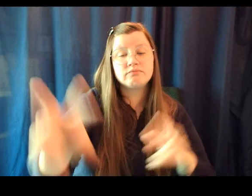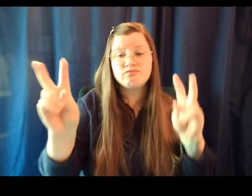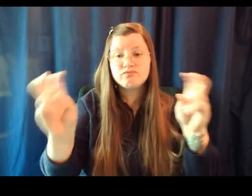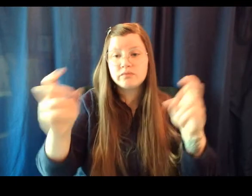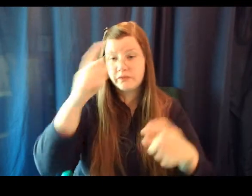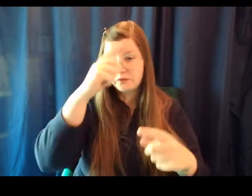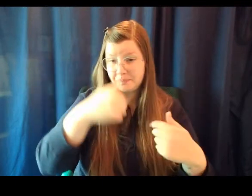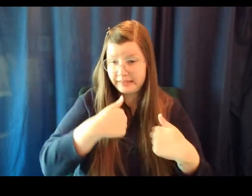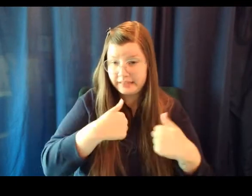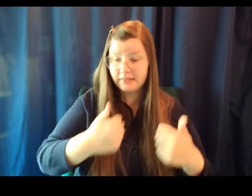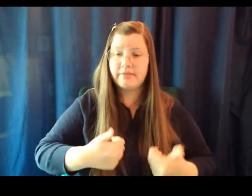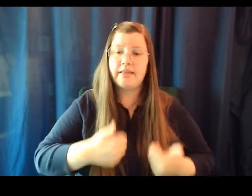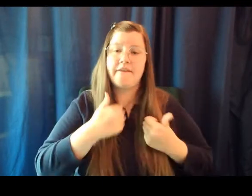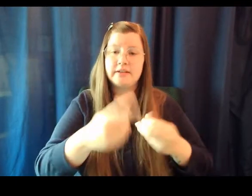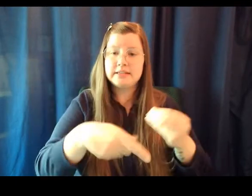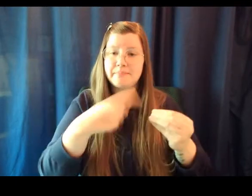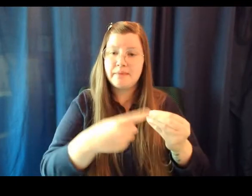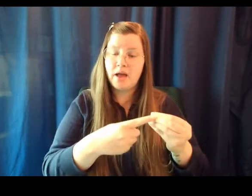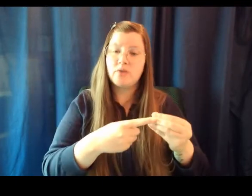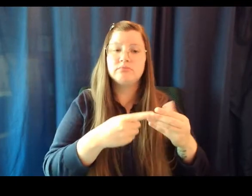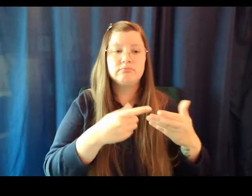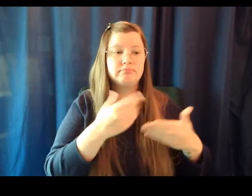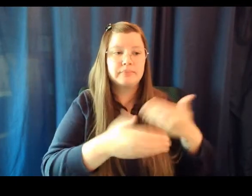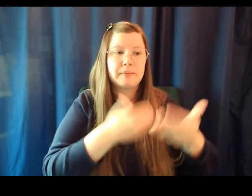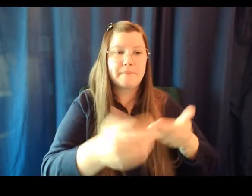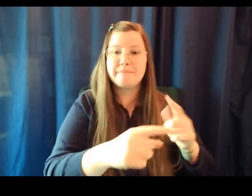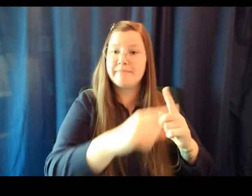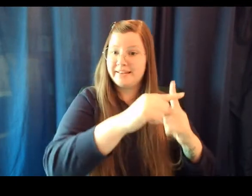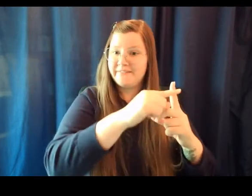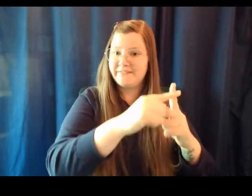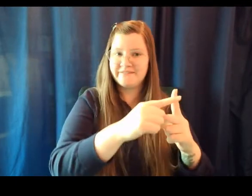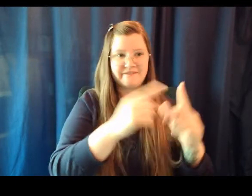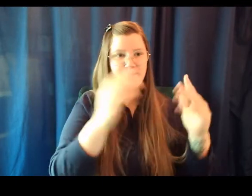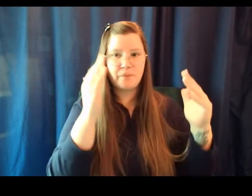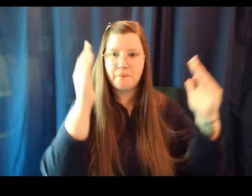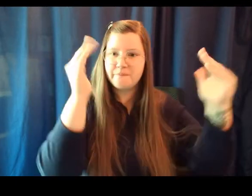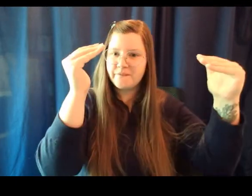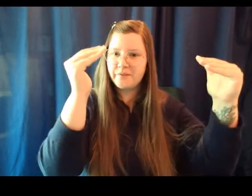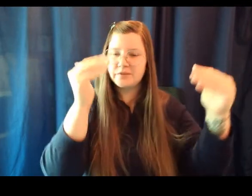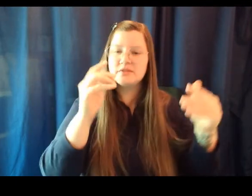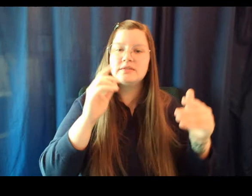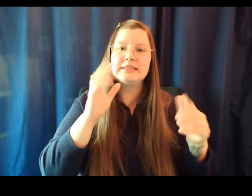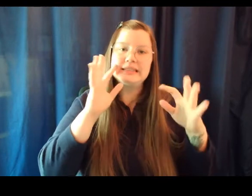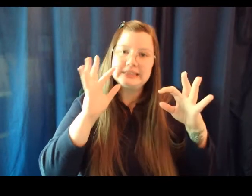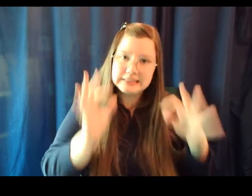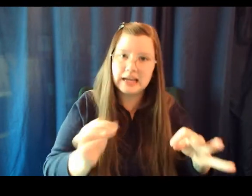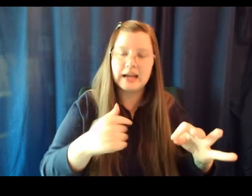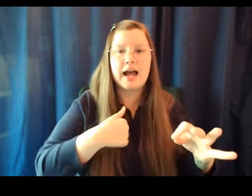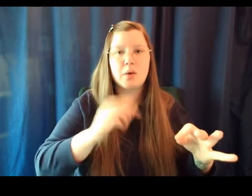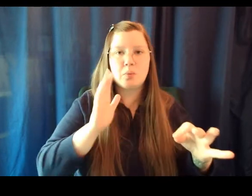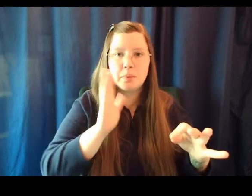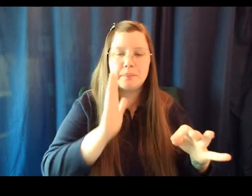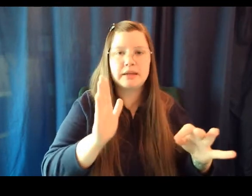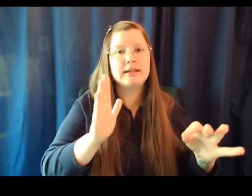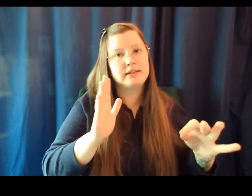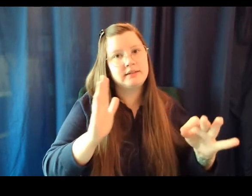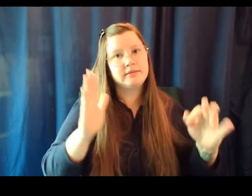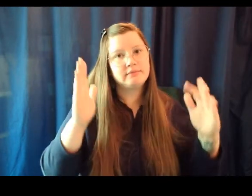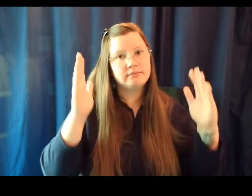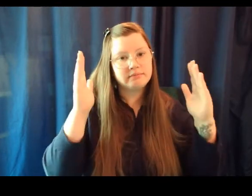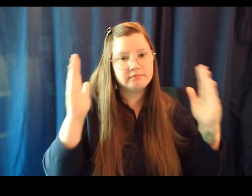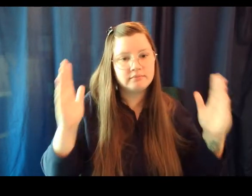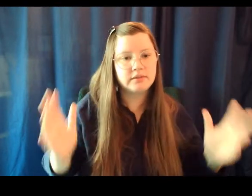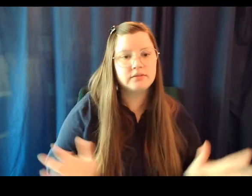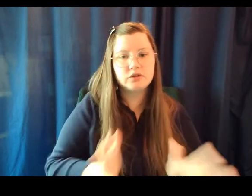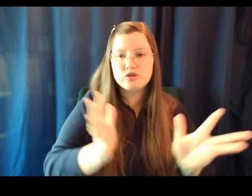and hopeful, choosing to be joyful, choosing to be encouraging, choosing to be empowering."